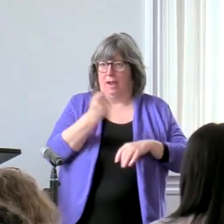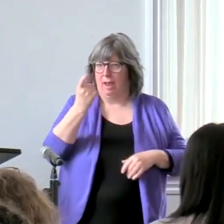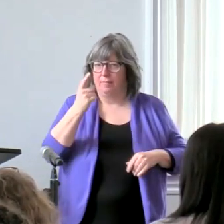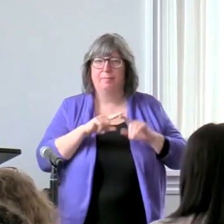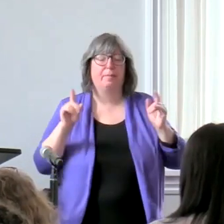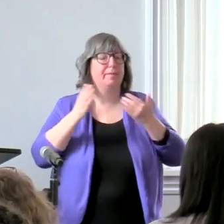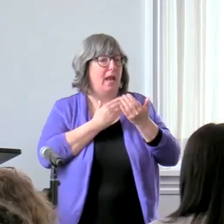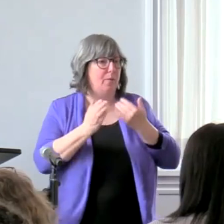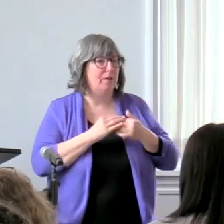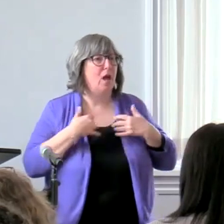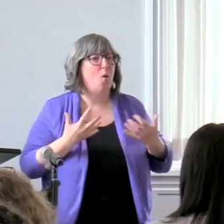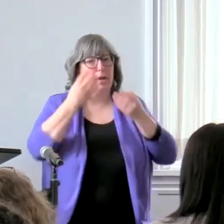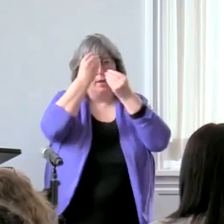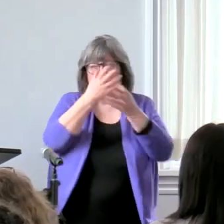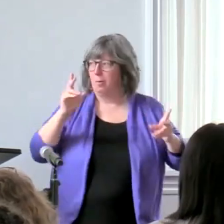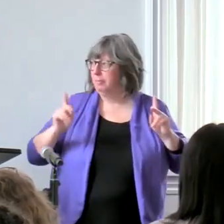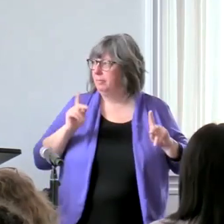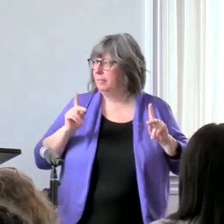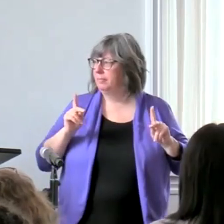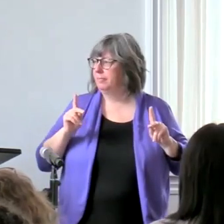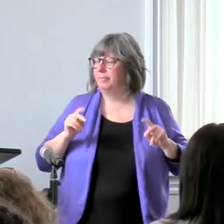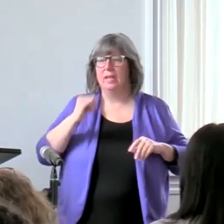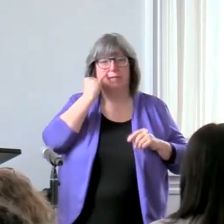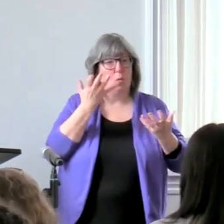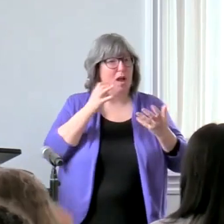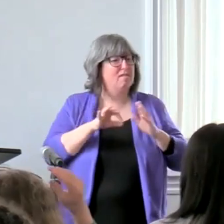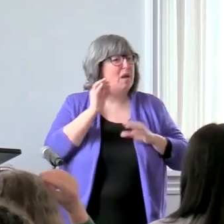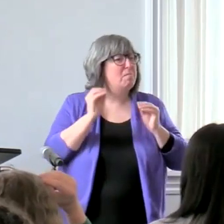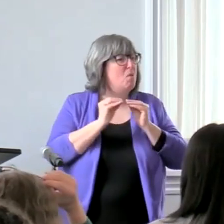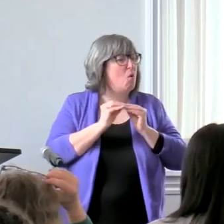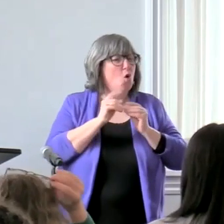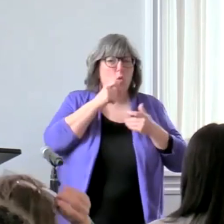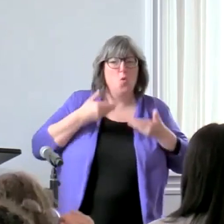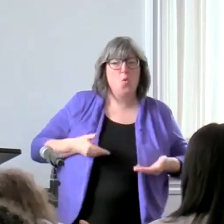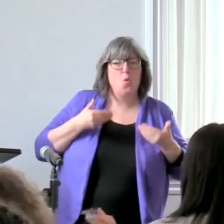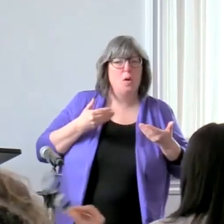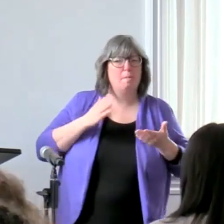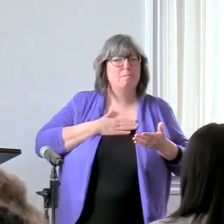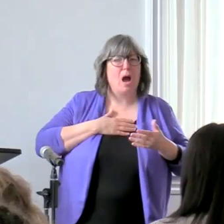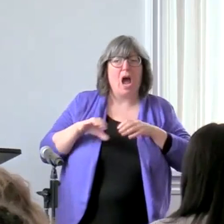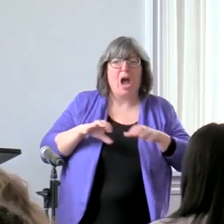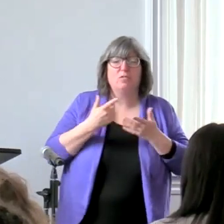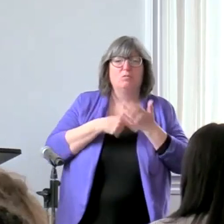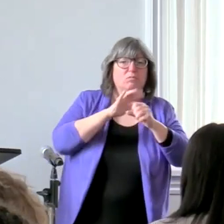I want to let people know that if you want to find out more about who I am and about my activism in that,